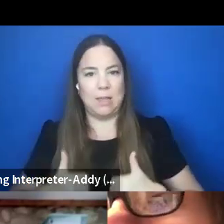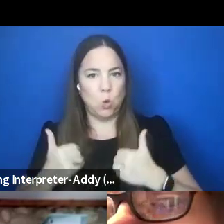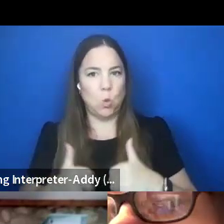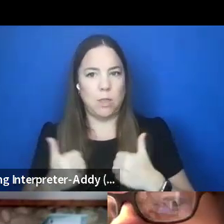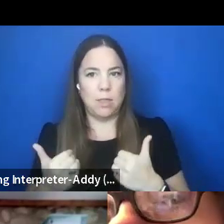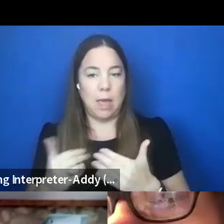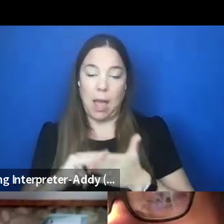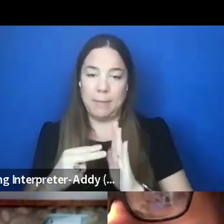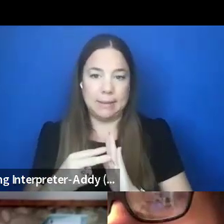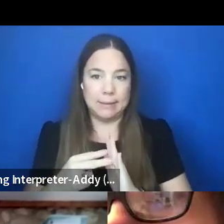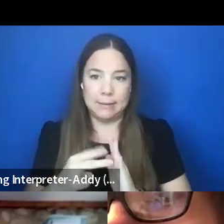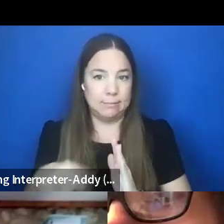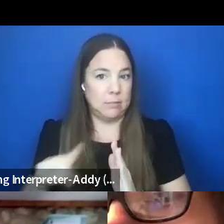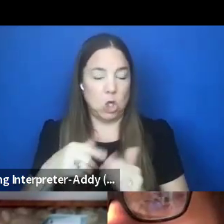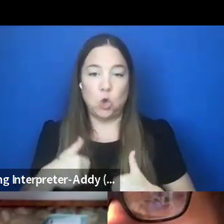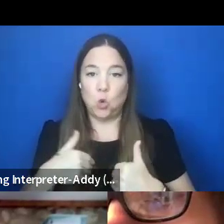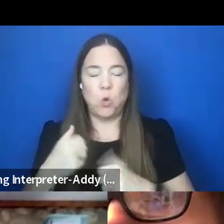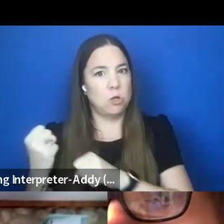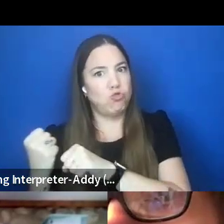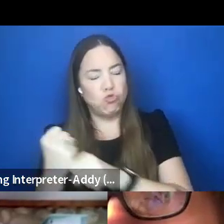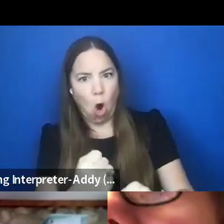Don Dew: are such strong advocates that it's I mean.